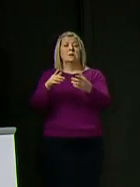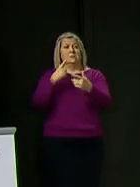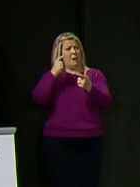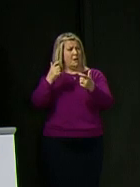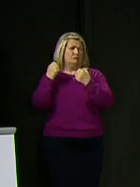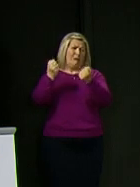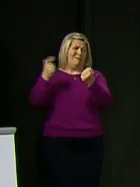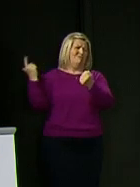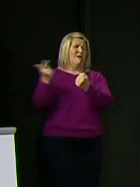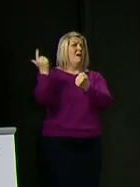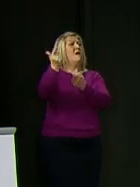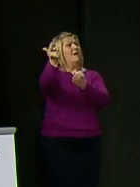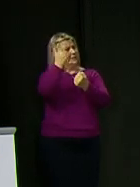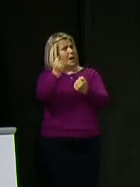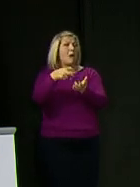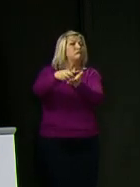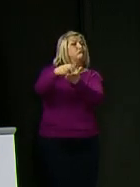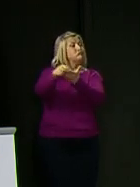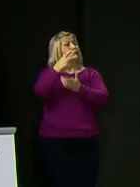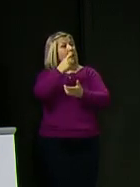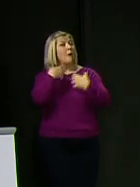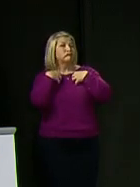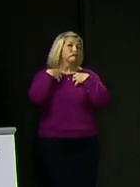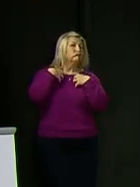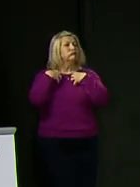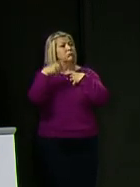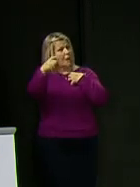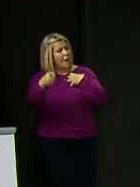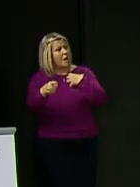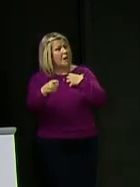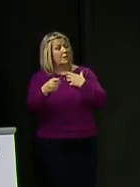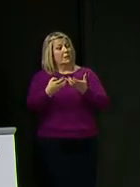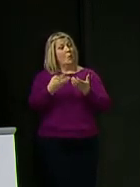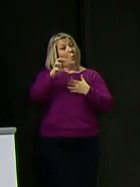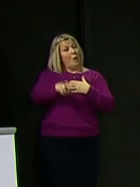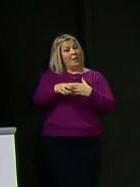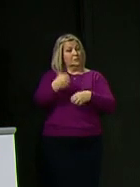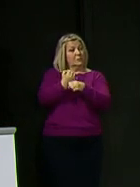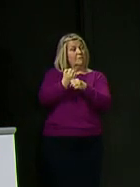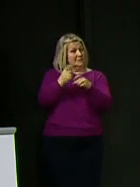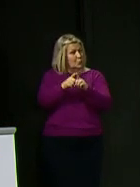for a walk. This change has prompted the Welsh Government's Council General to issue a warning